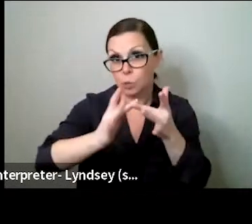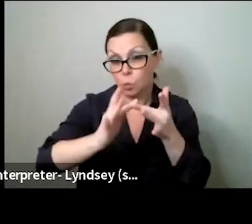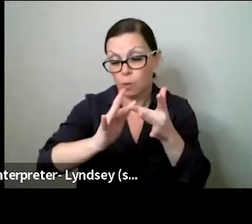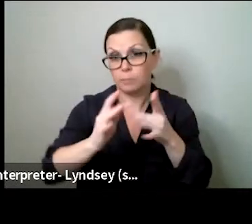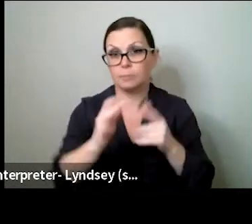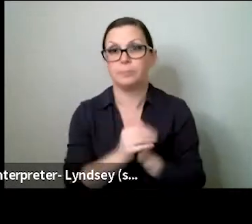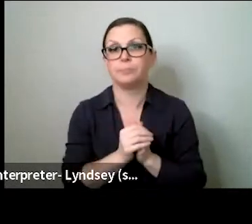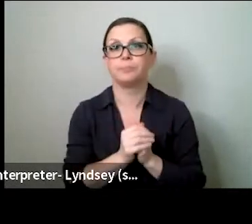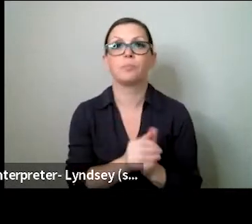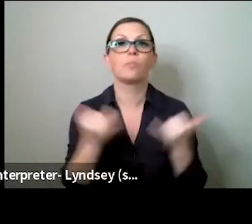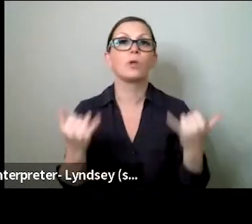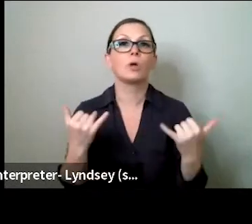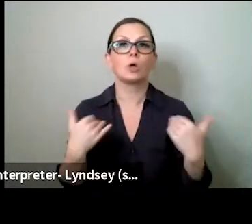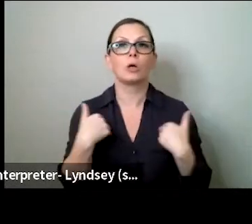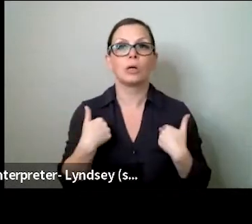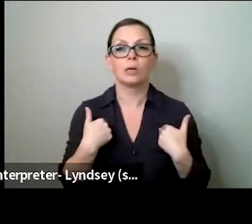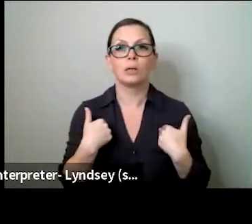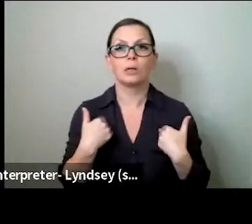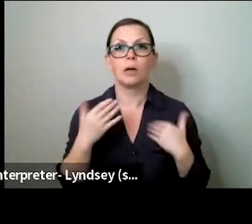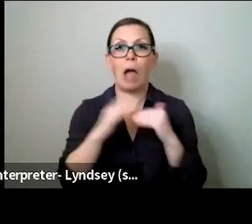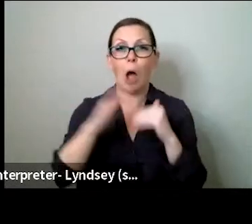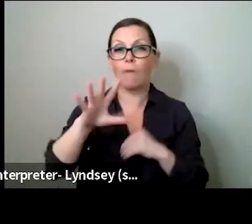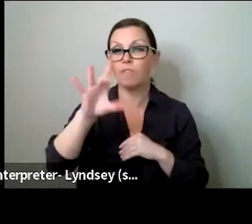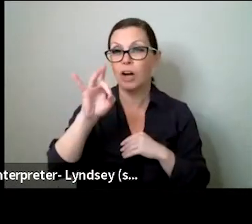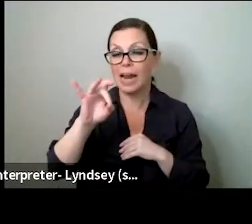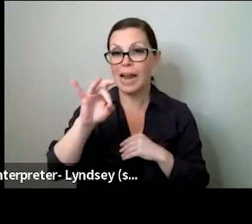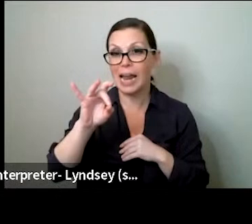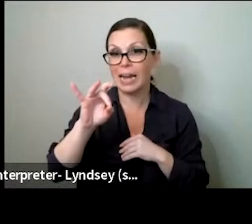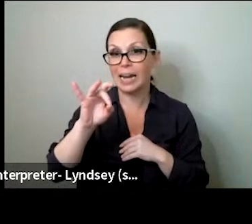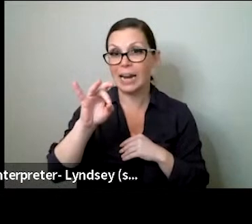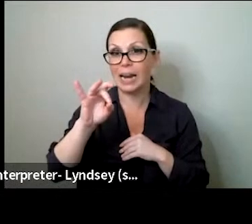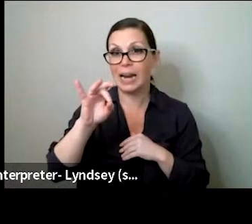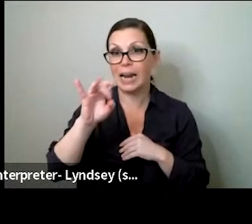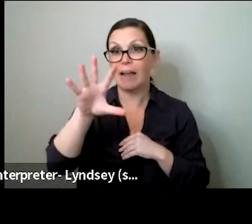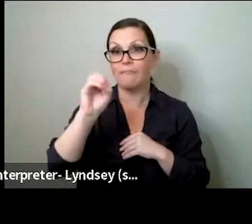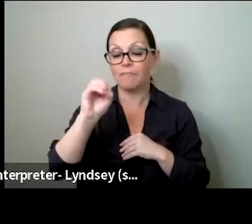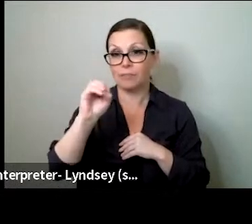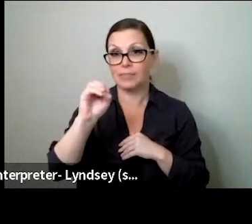And currently we have over 815 million views worldwide.